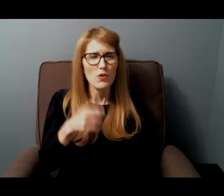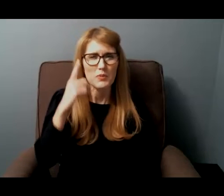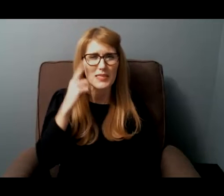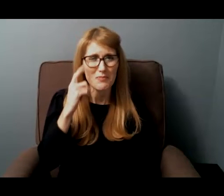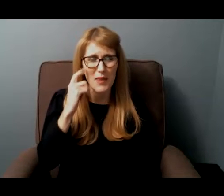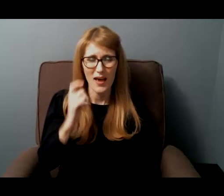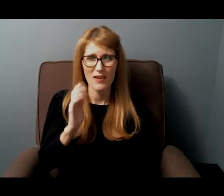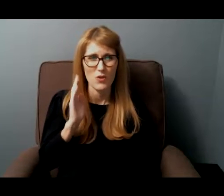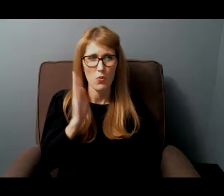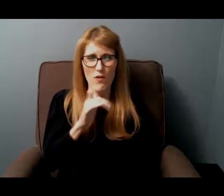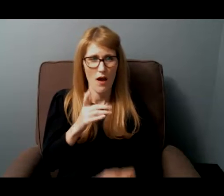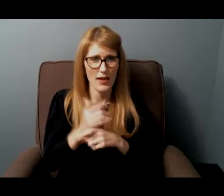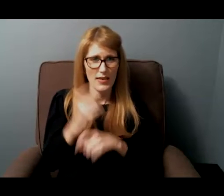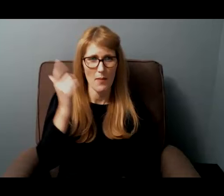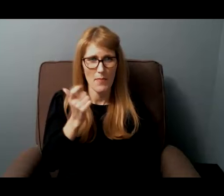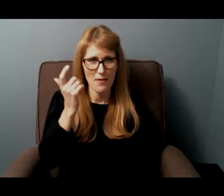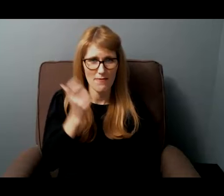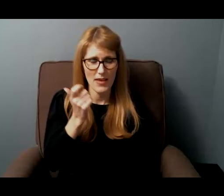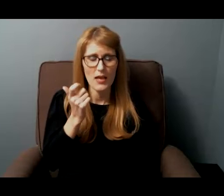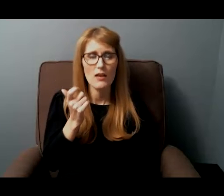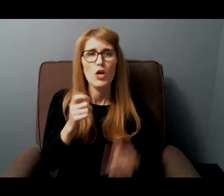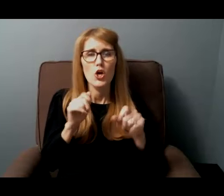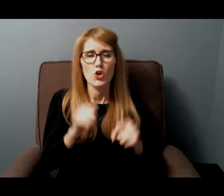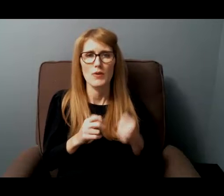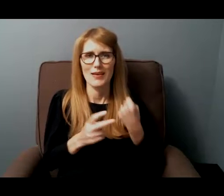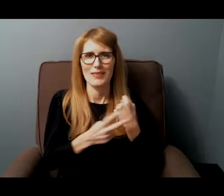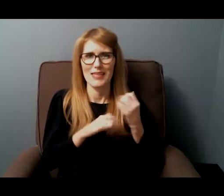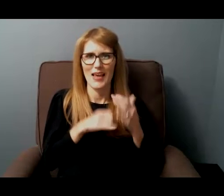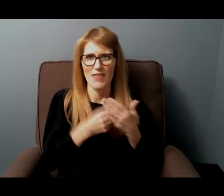it aside knowing that eventually they are going to do the work review and they are going to want it.